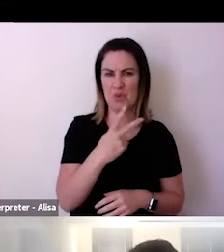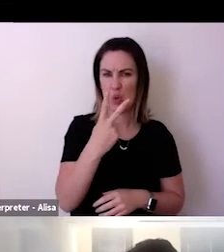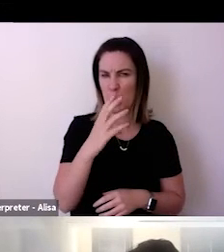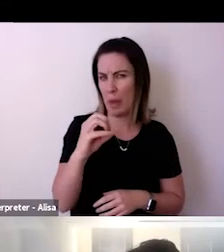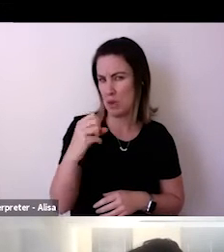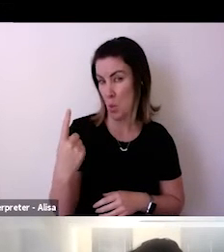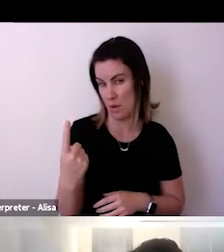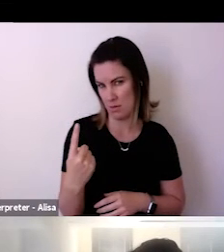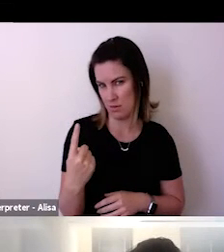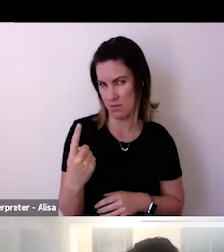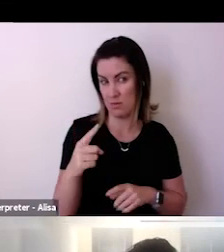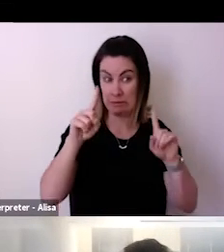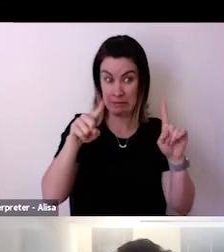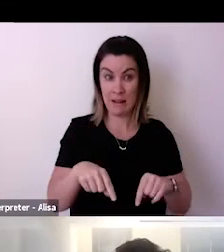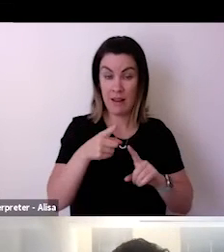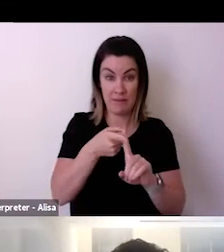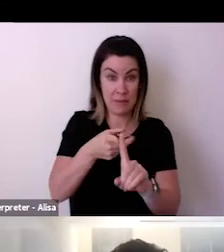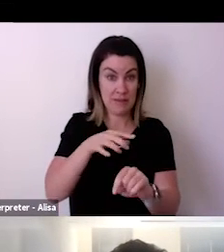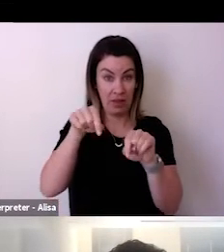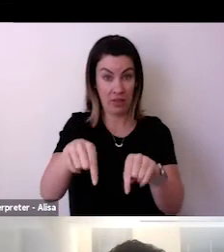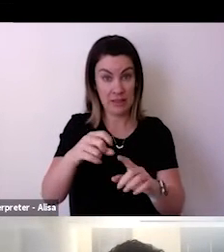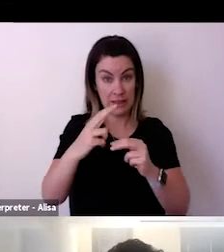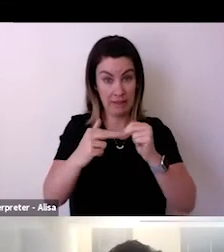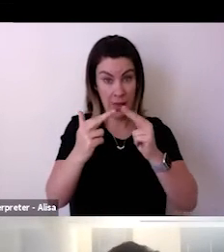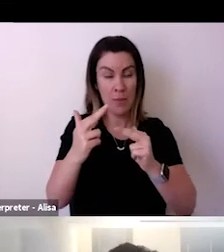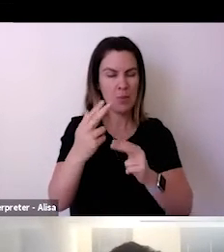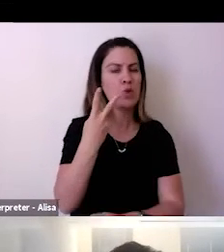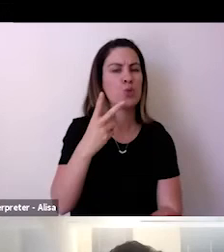this particular development was in 2016 when the faculty